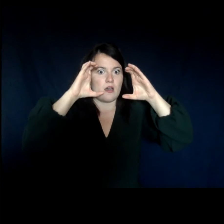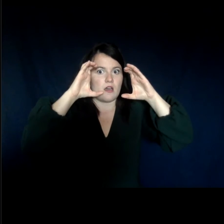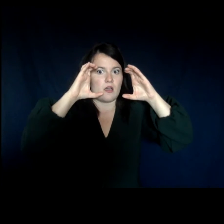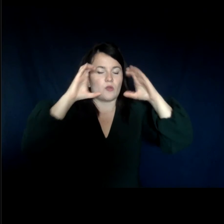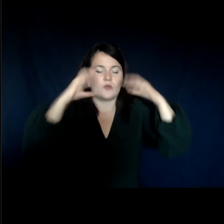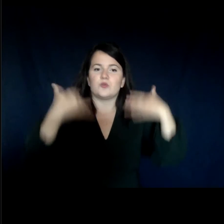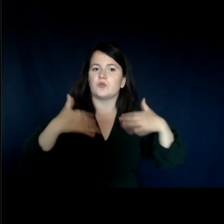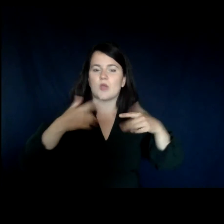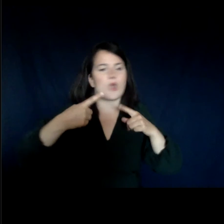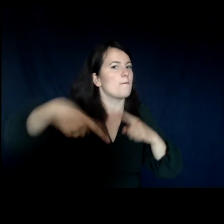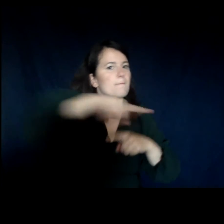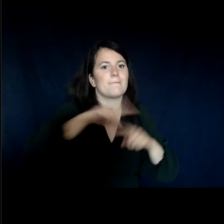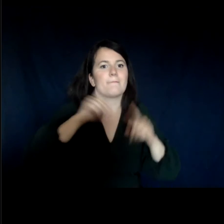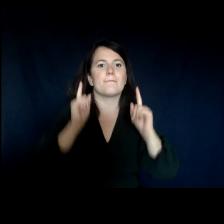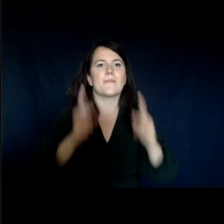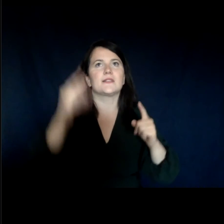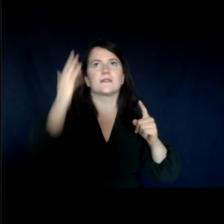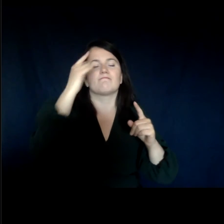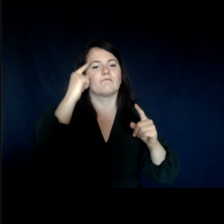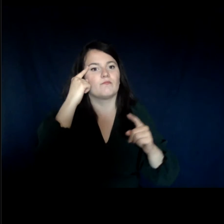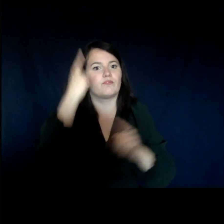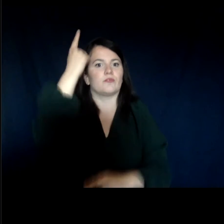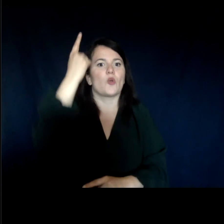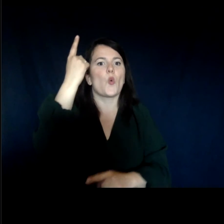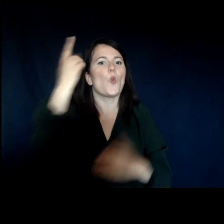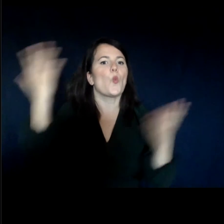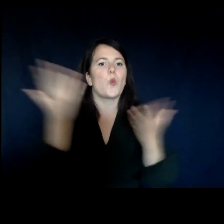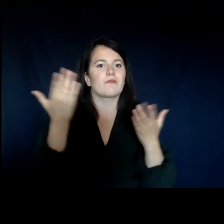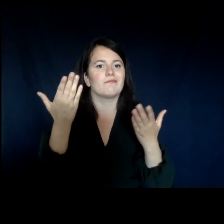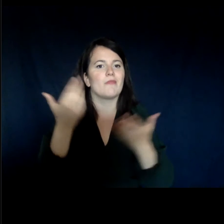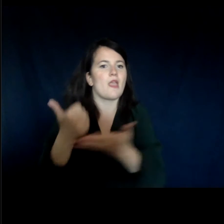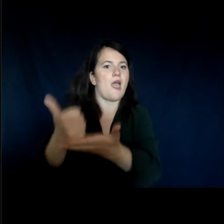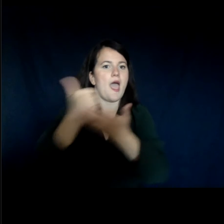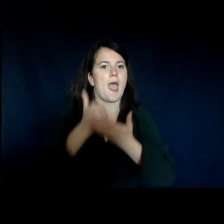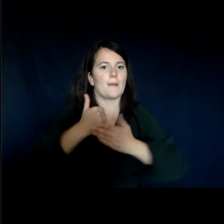that bridges the gap between the good intentions of the EU